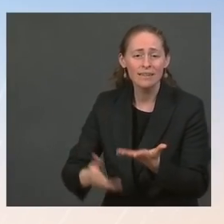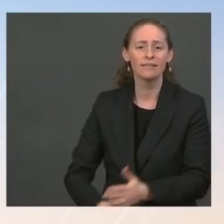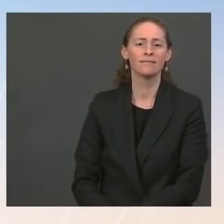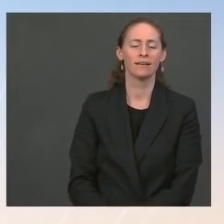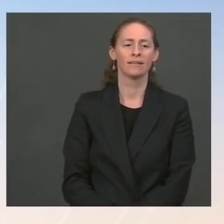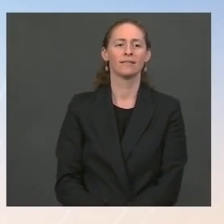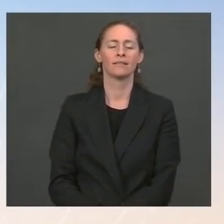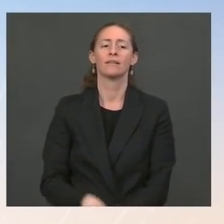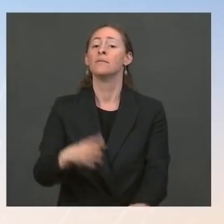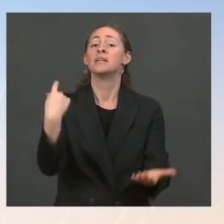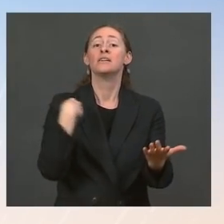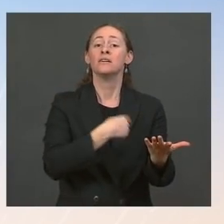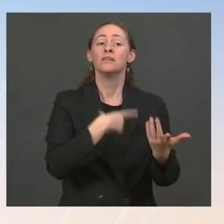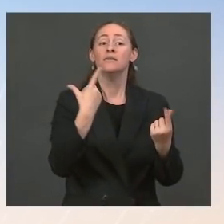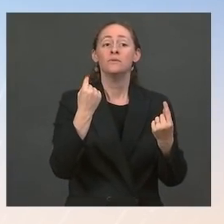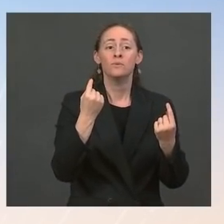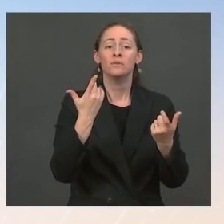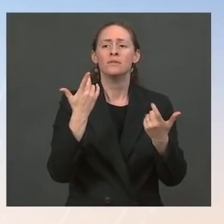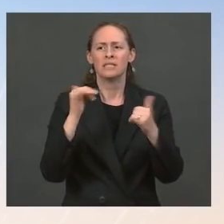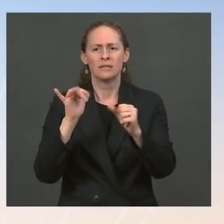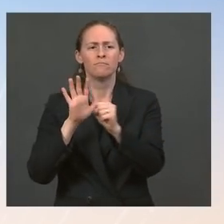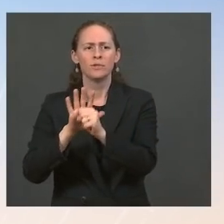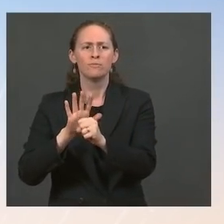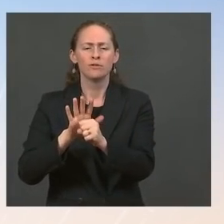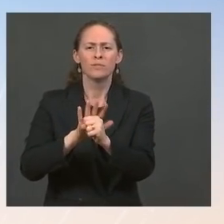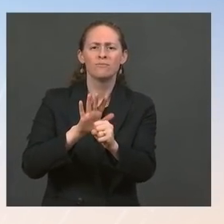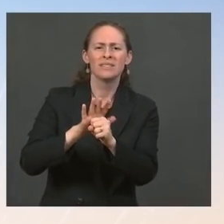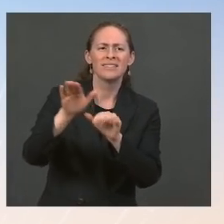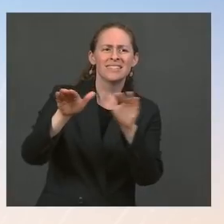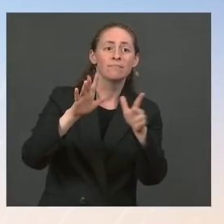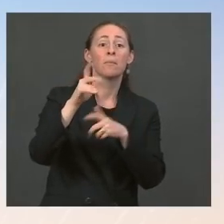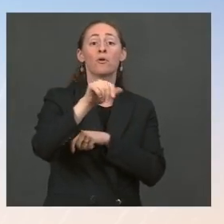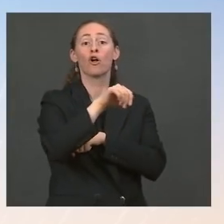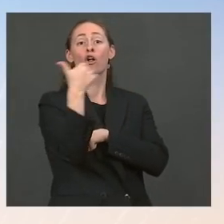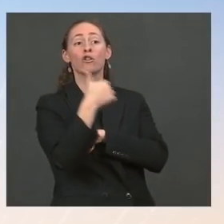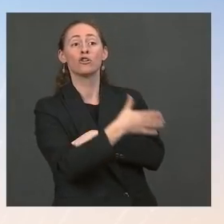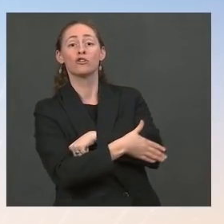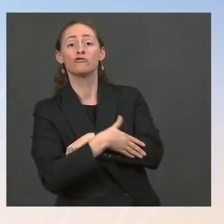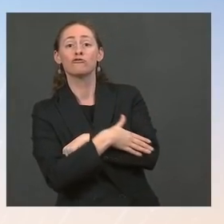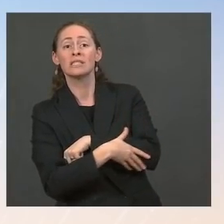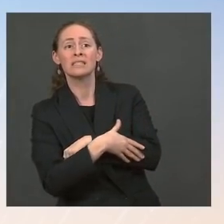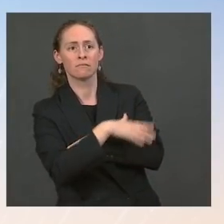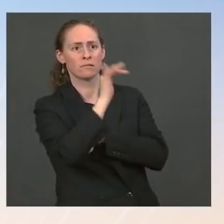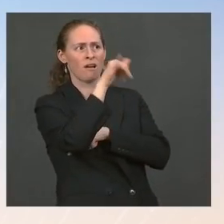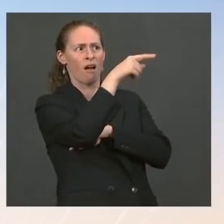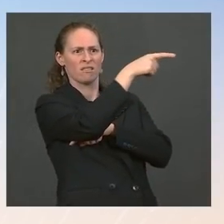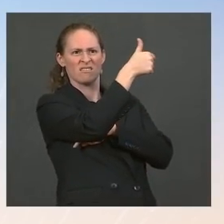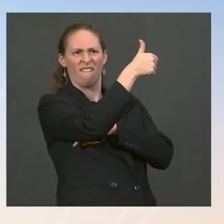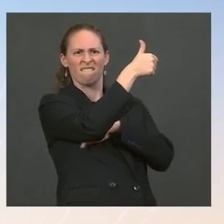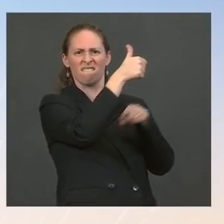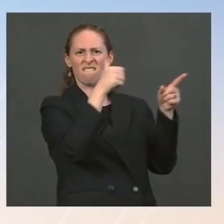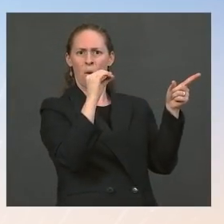through member countries -- member countries of OPEC, even as we are not a member -- to address the supply issue